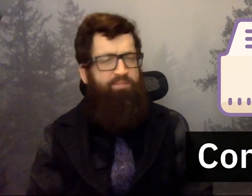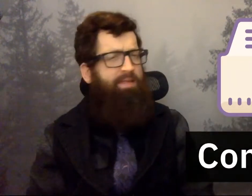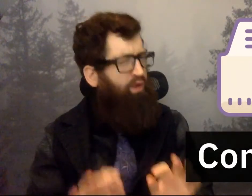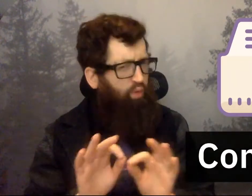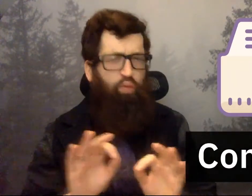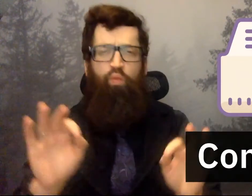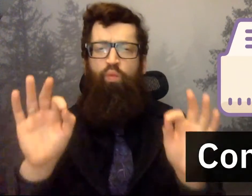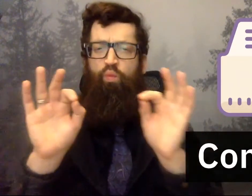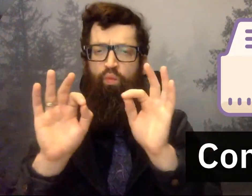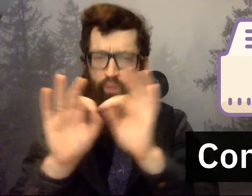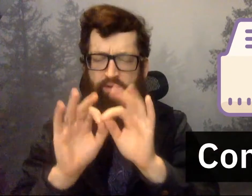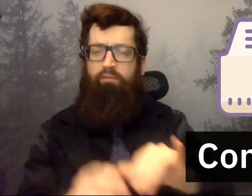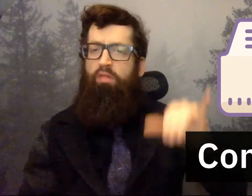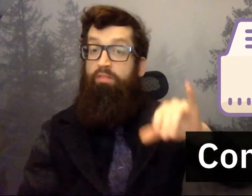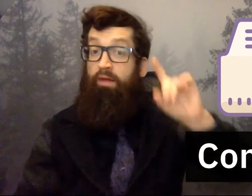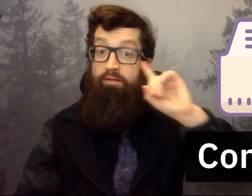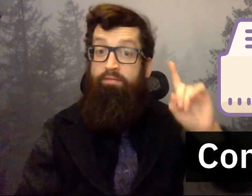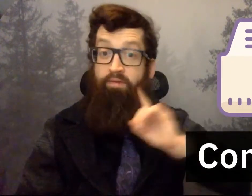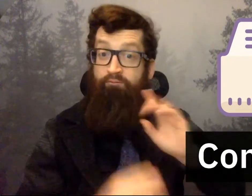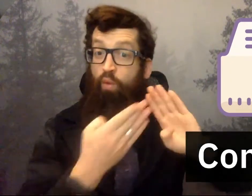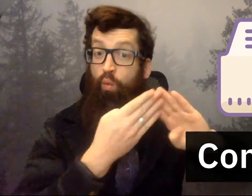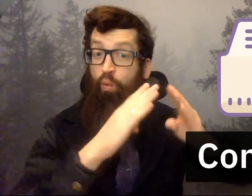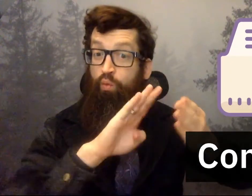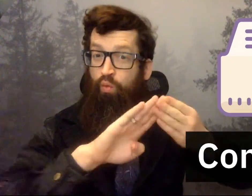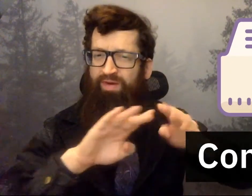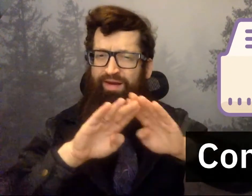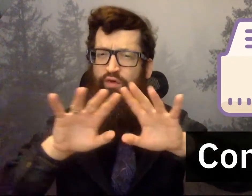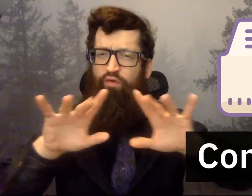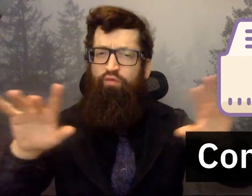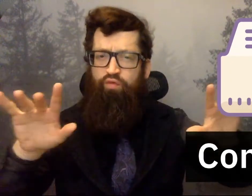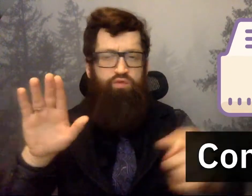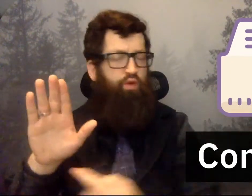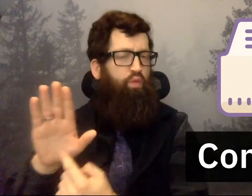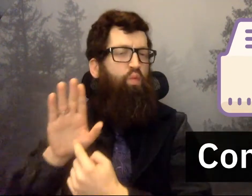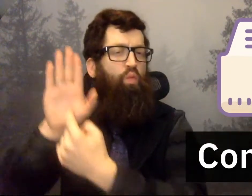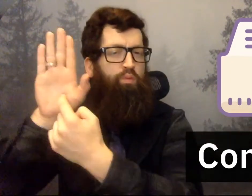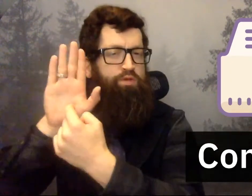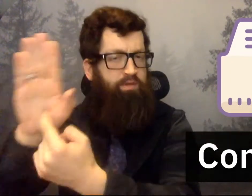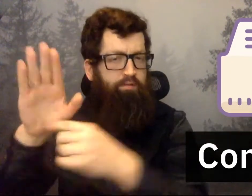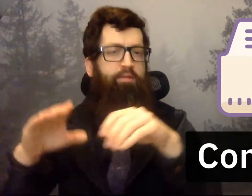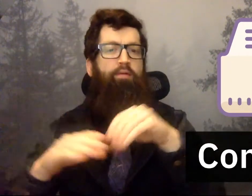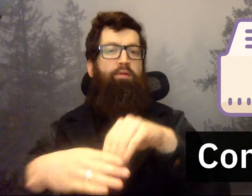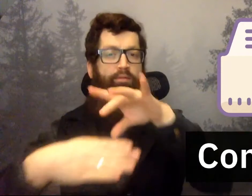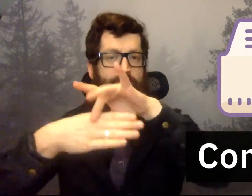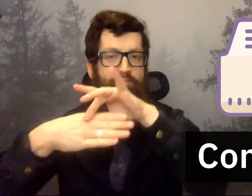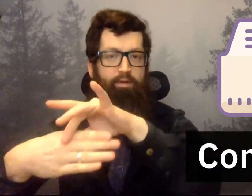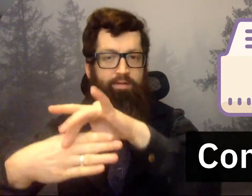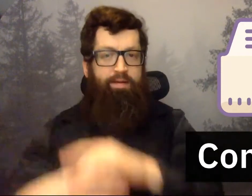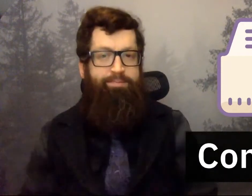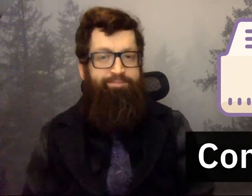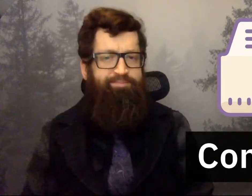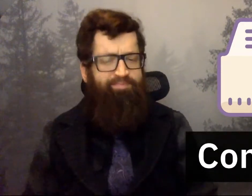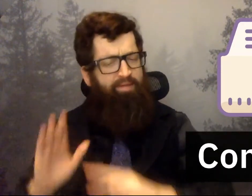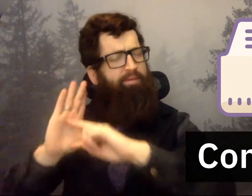It is critical that the diversity of the deaf community be represented in e-book content.